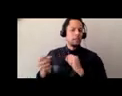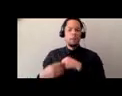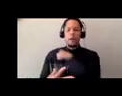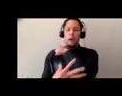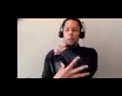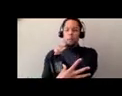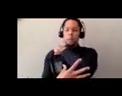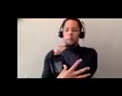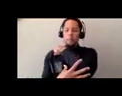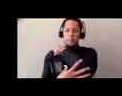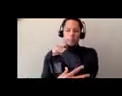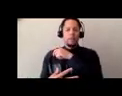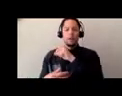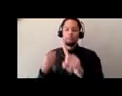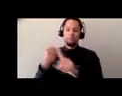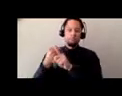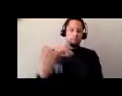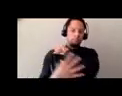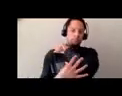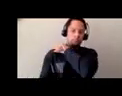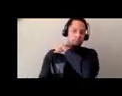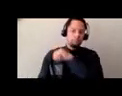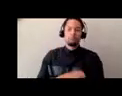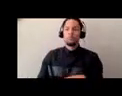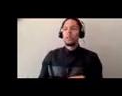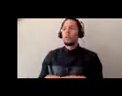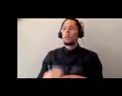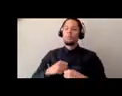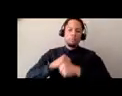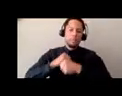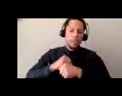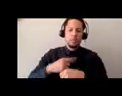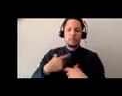Those are the key strategies.